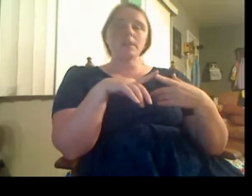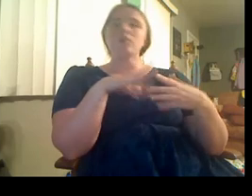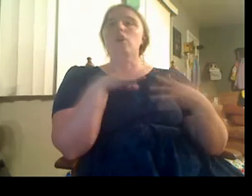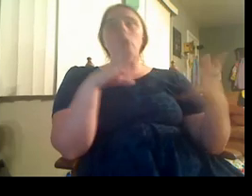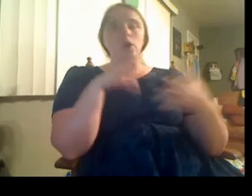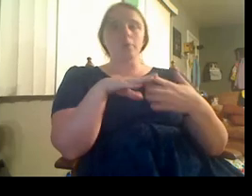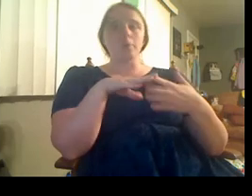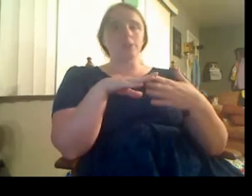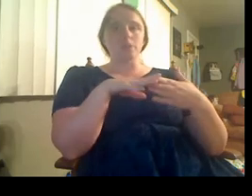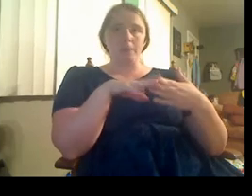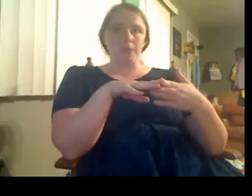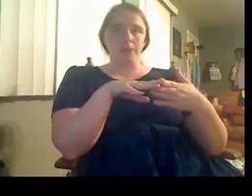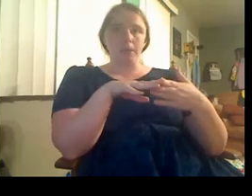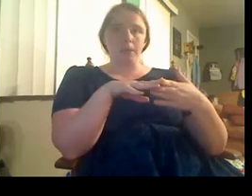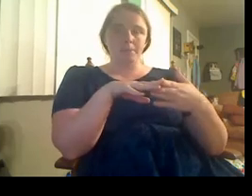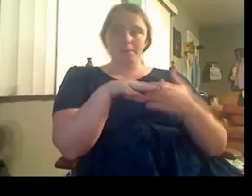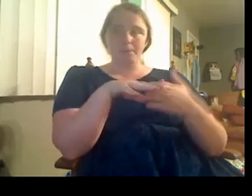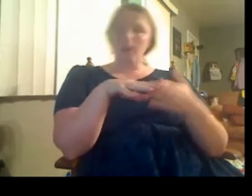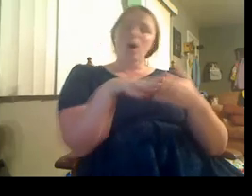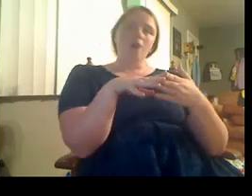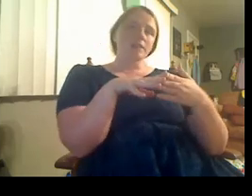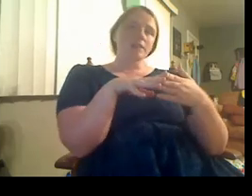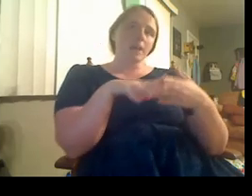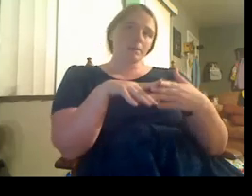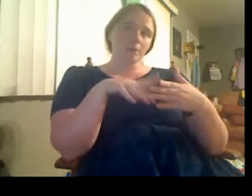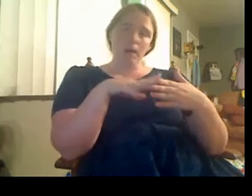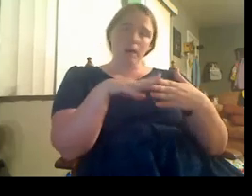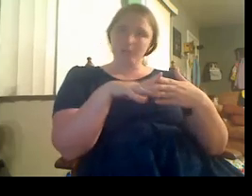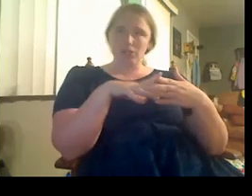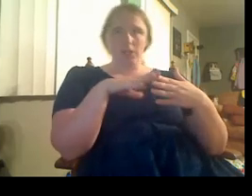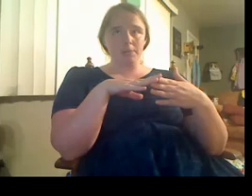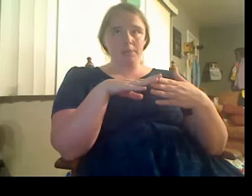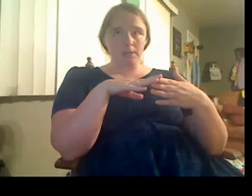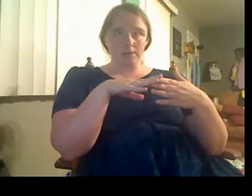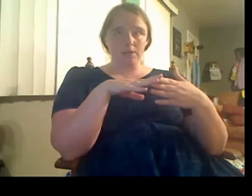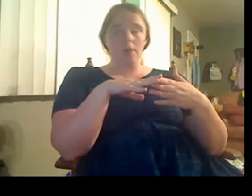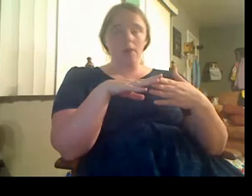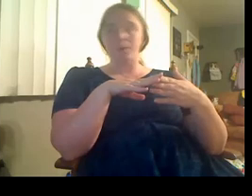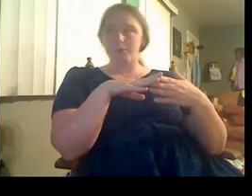are all open to the public. Oftentimes, the agenda and the minutes are posted online.